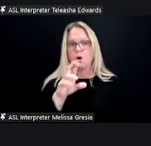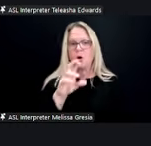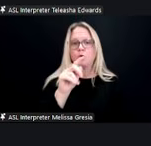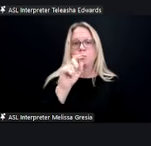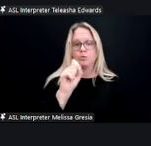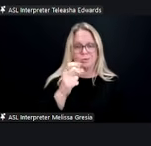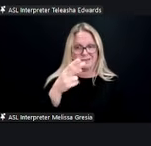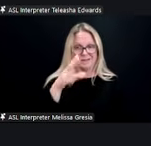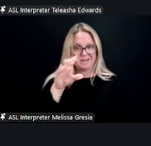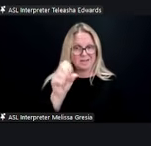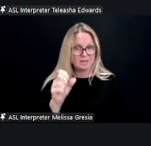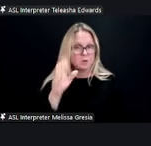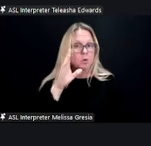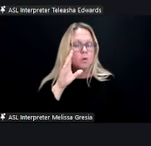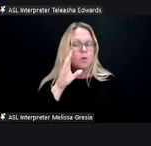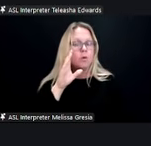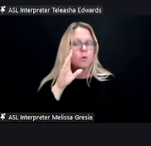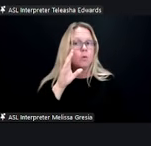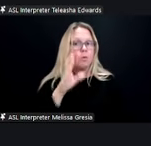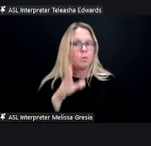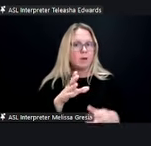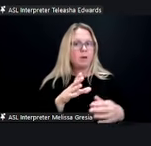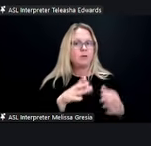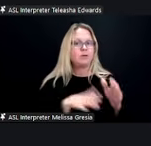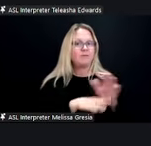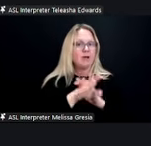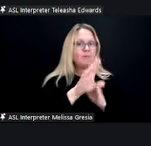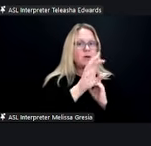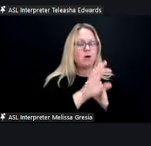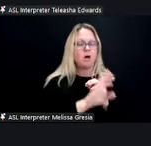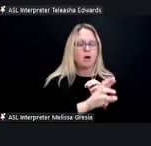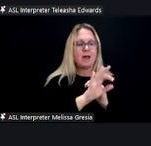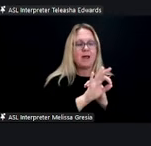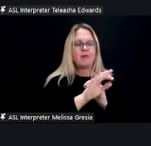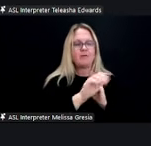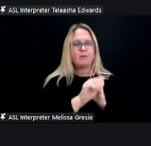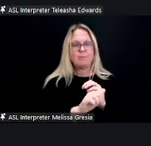develop their own RFPs for sub awardees? And if so, where will those be tracked or